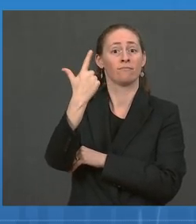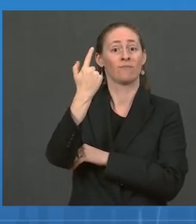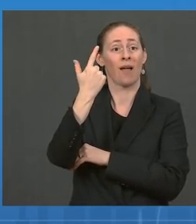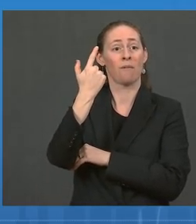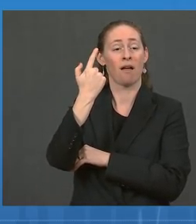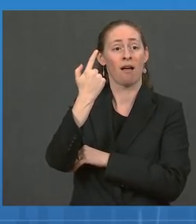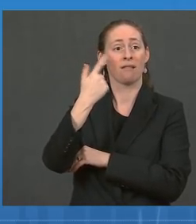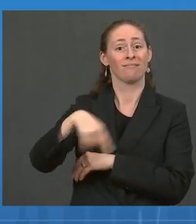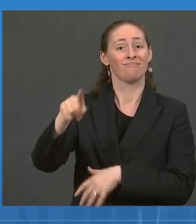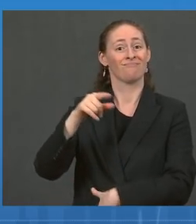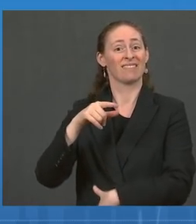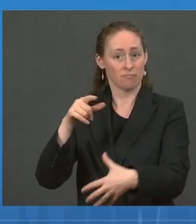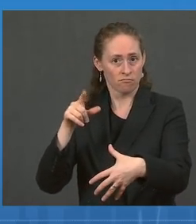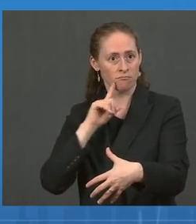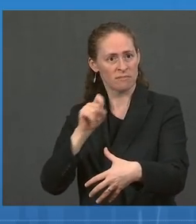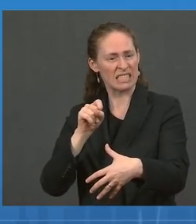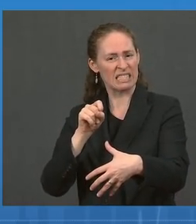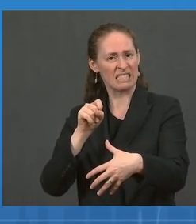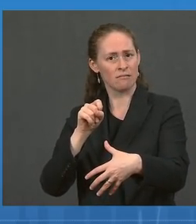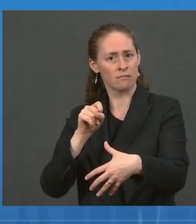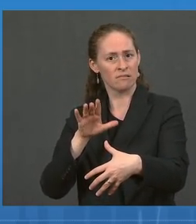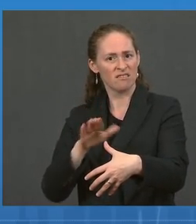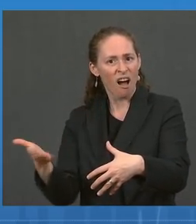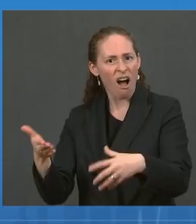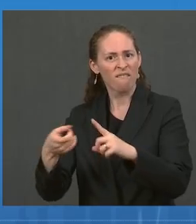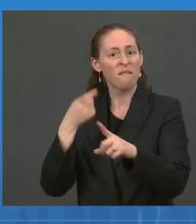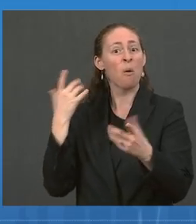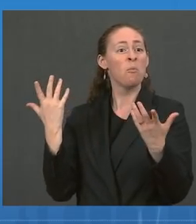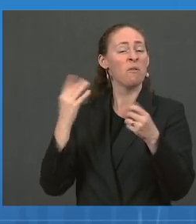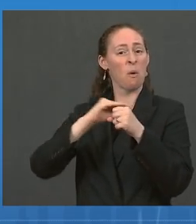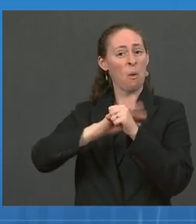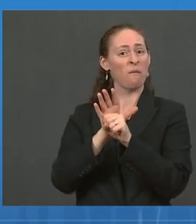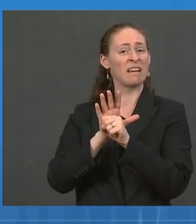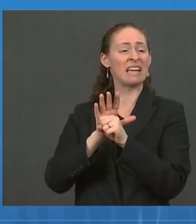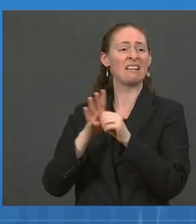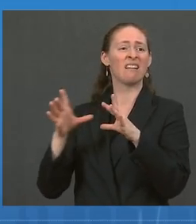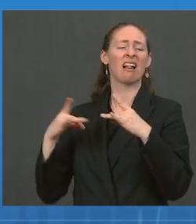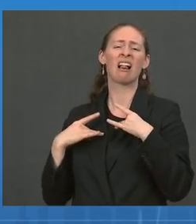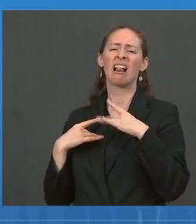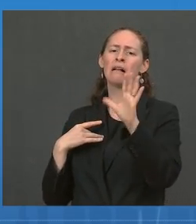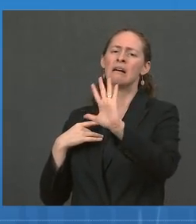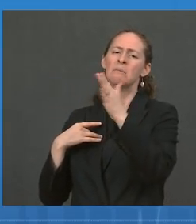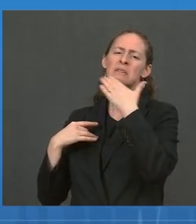the overwhelming benefit of vaccine and, really, very little safety concerns at all.